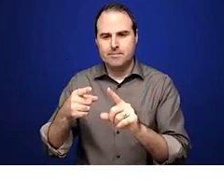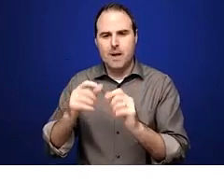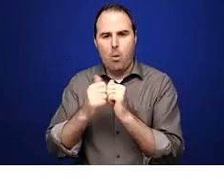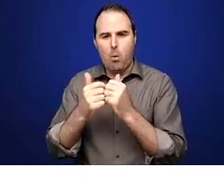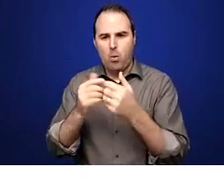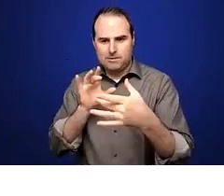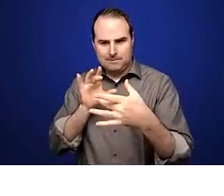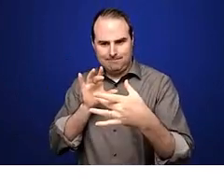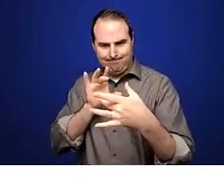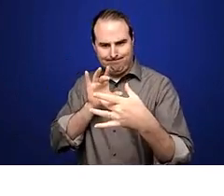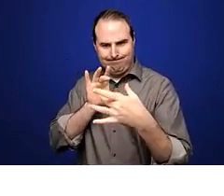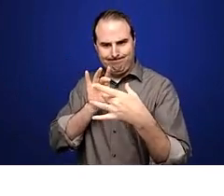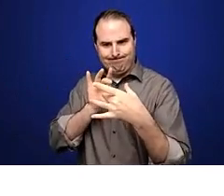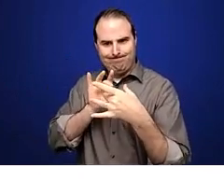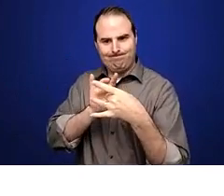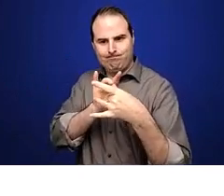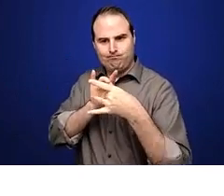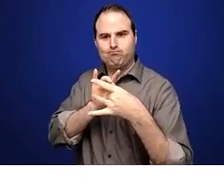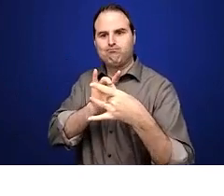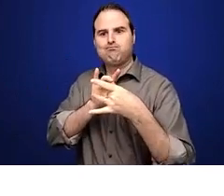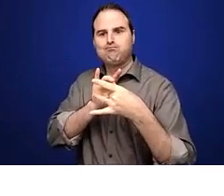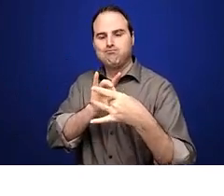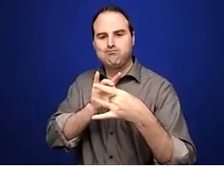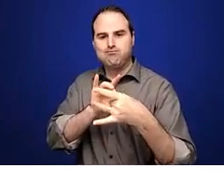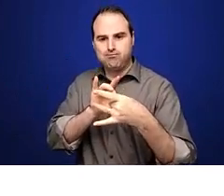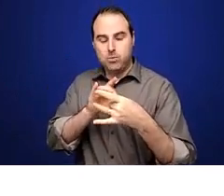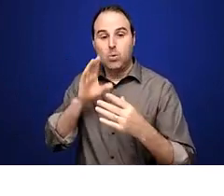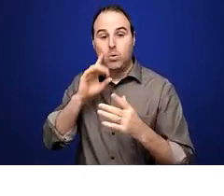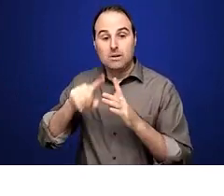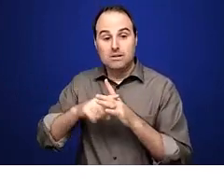going to begin with Scott Donia presentation, Reflections